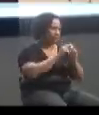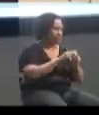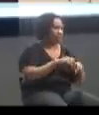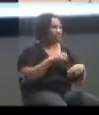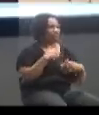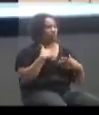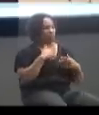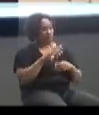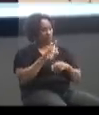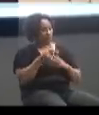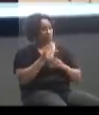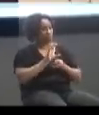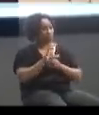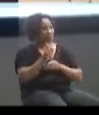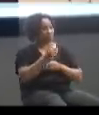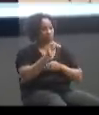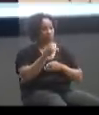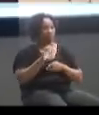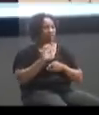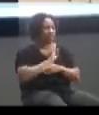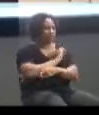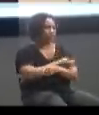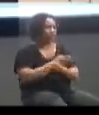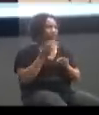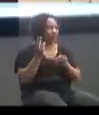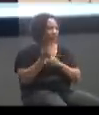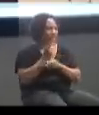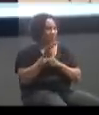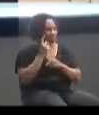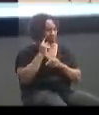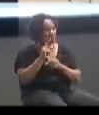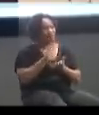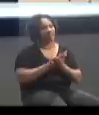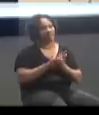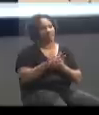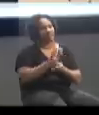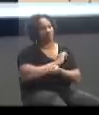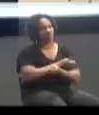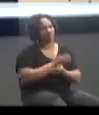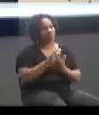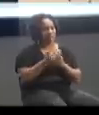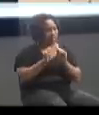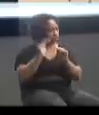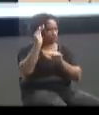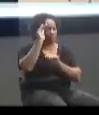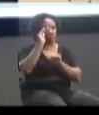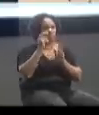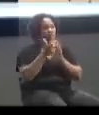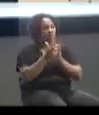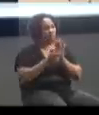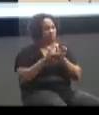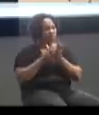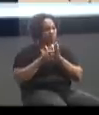THOUGH WE ARE ALLOCATING 10% OF OUR ENERGY CONCEPTION TO RENEWABLE AND CLEAN ENERGY, WHICH EXCEEDS THE LEGAL